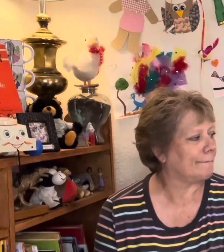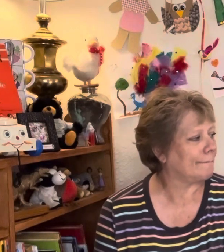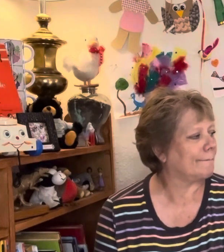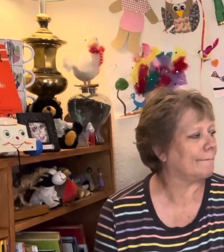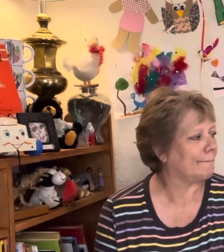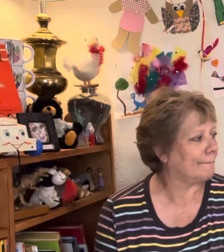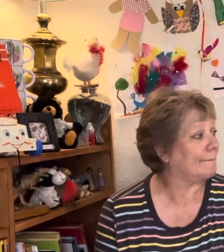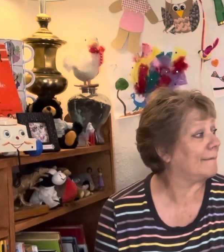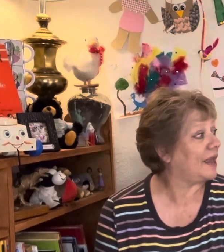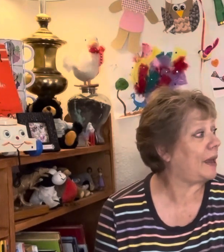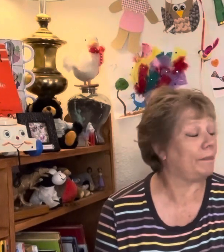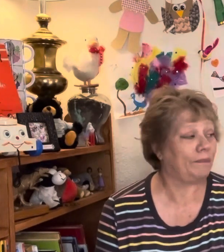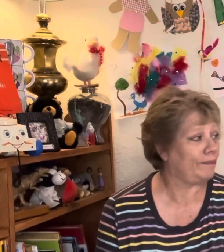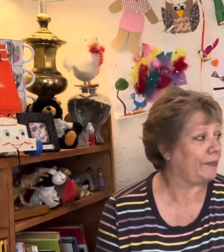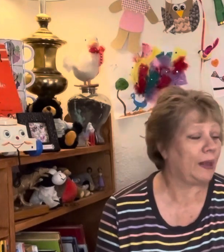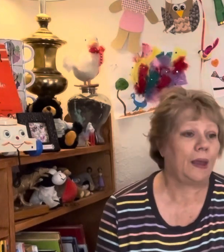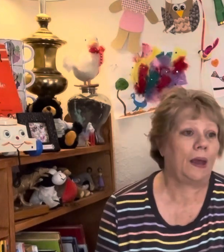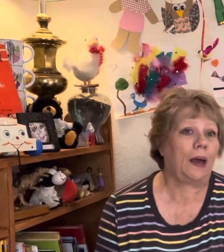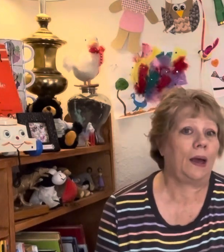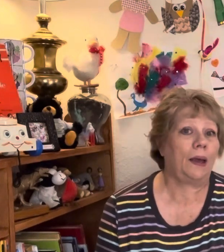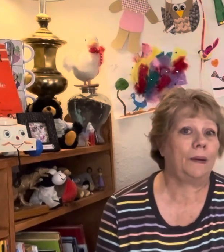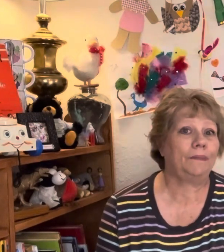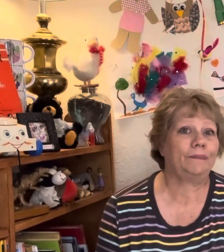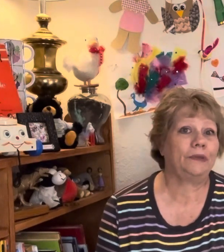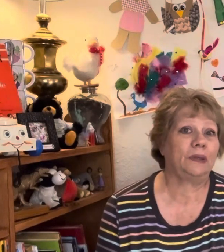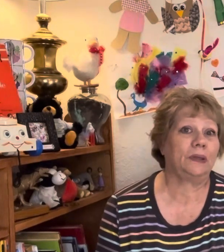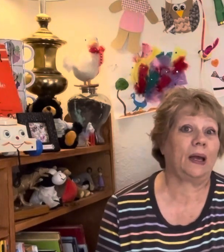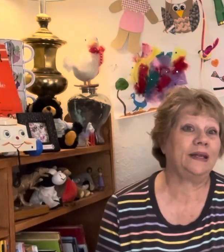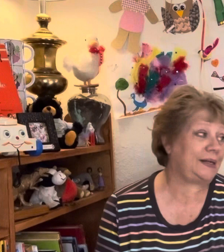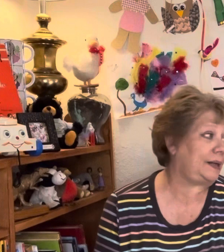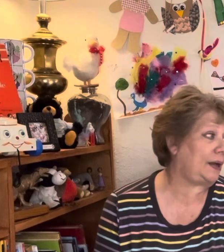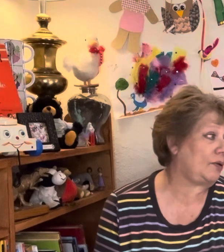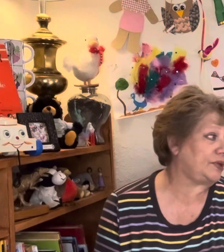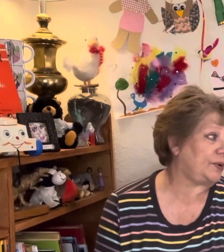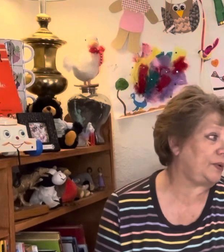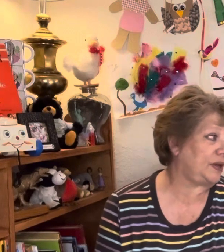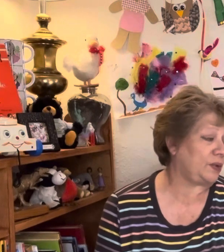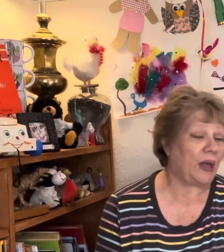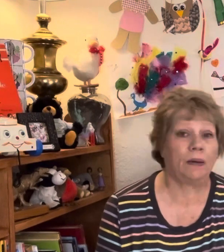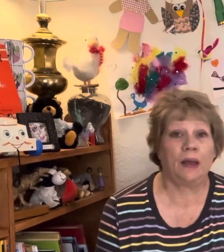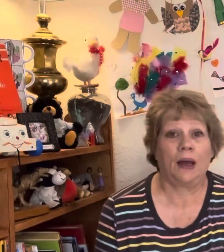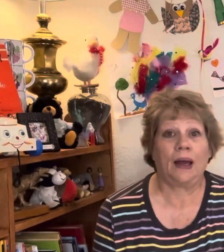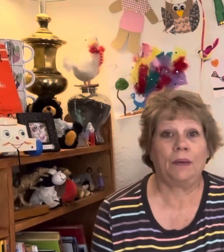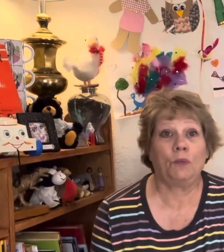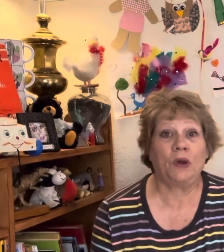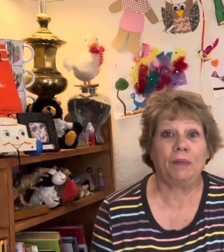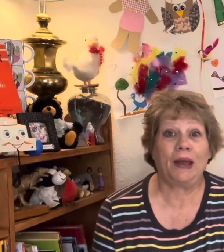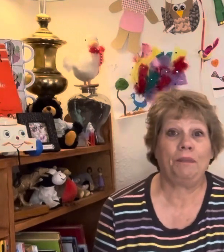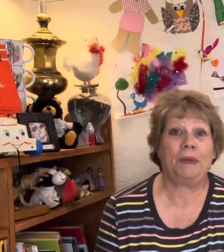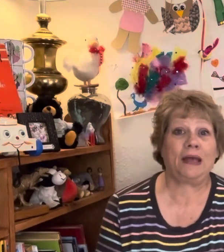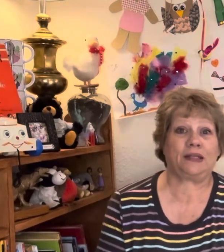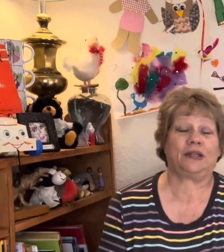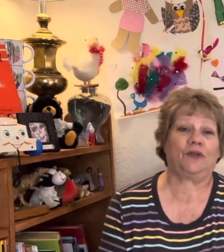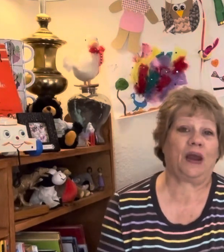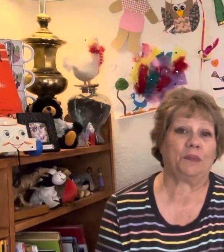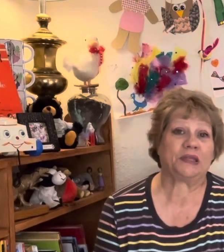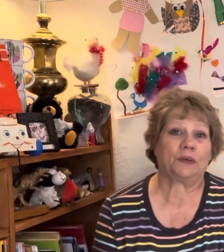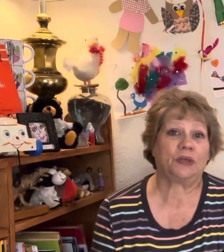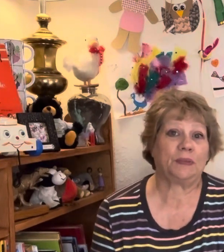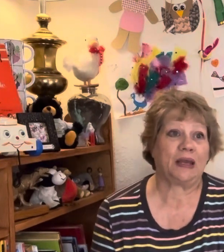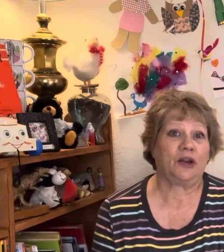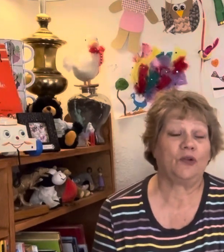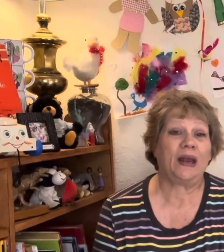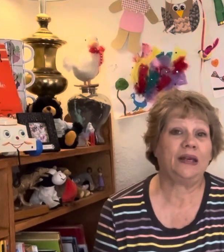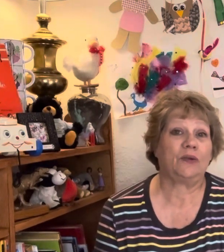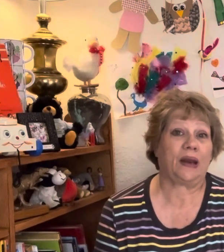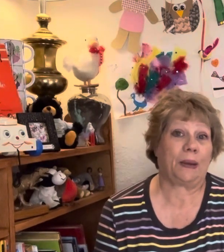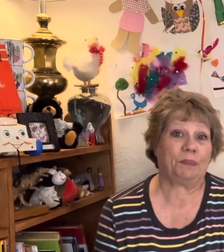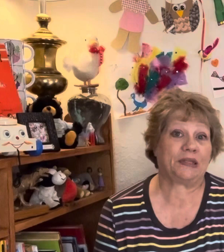But, yeah! Do you have a good Gramps or two? BARB: I did also, as well. One of my best gramps was my Great-Gramps.